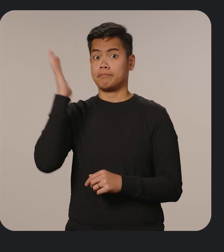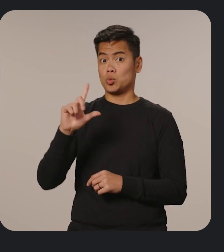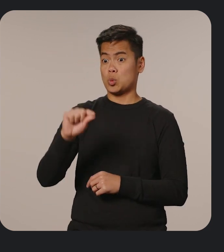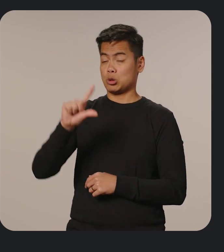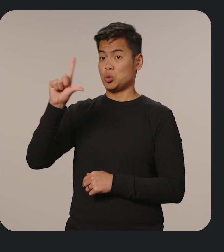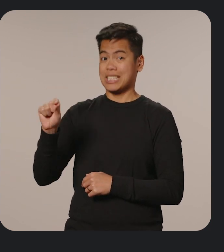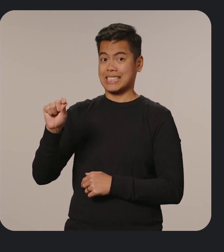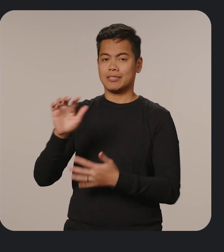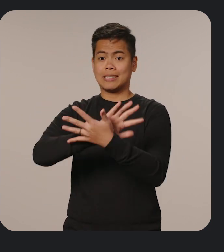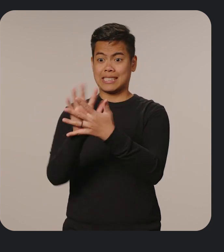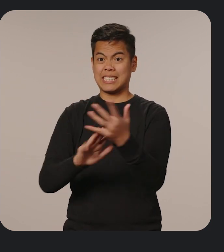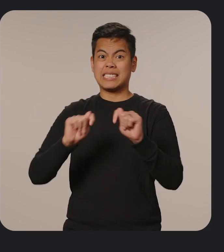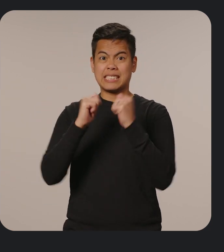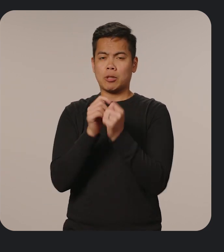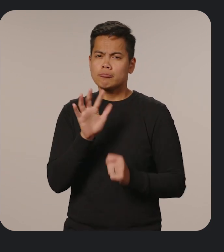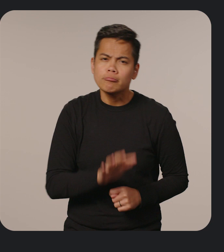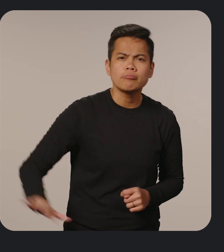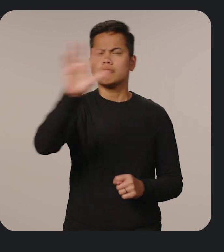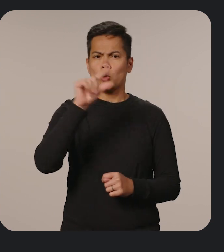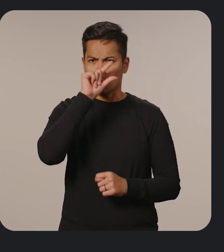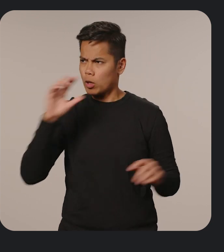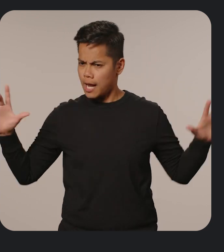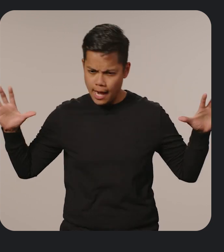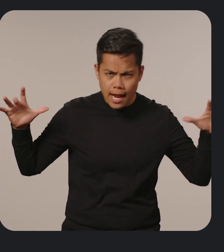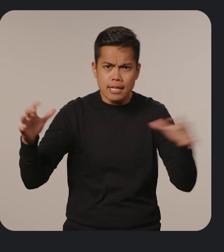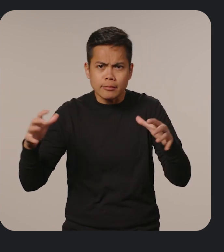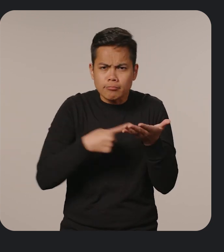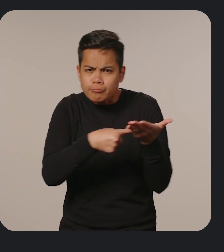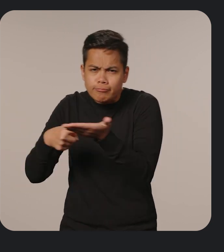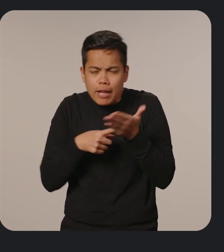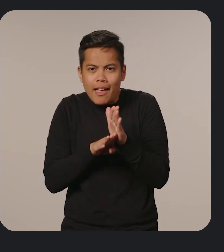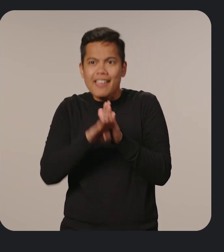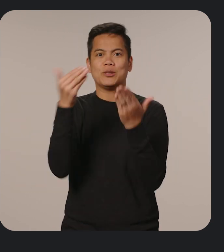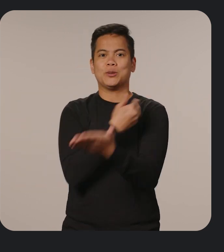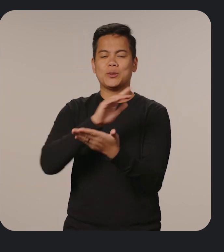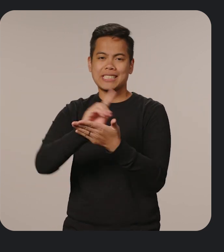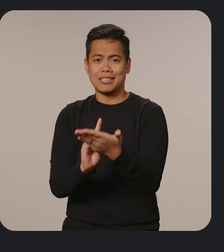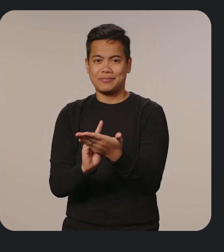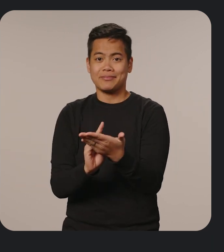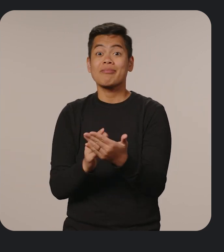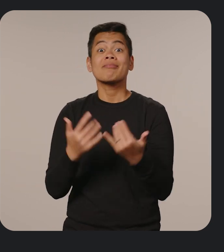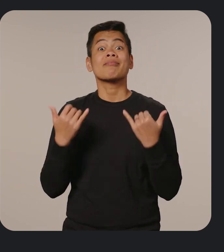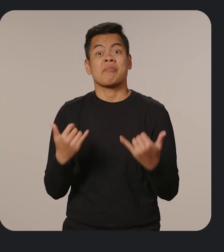We set out to make every user experience personal, incorporating users' tastes and preferences.